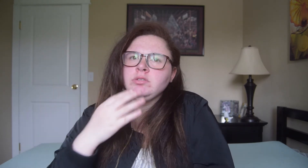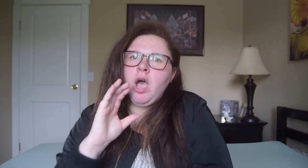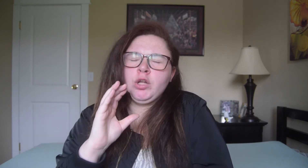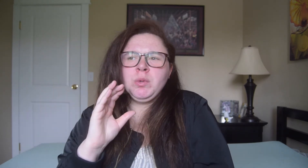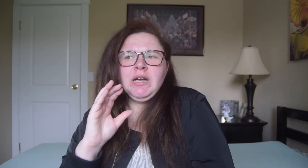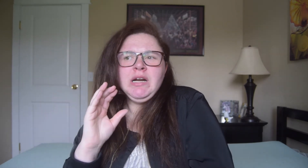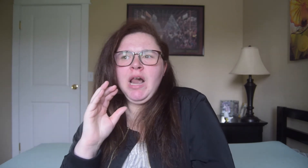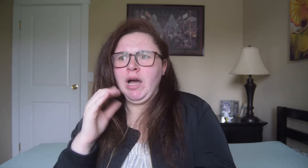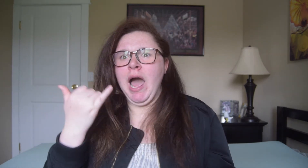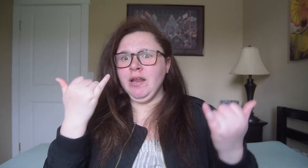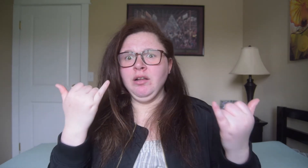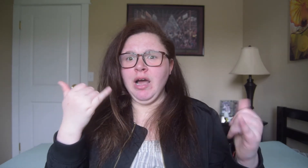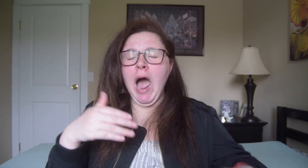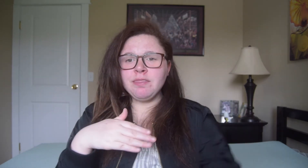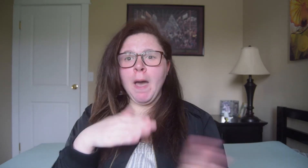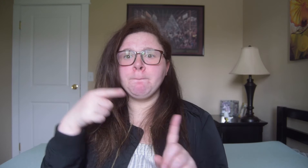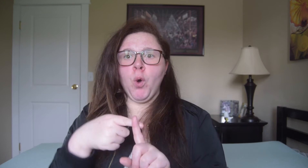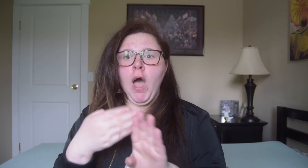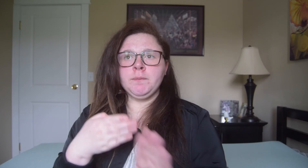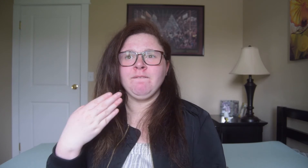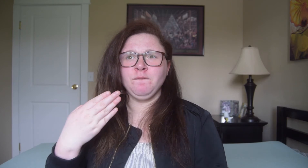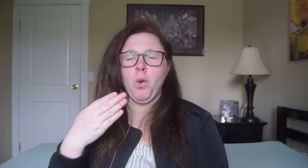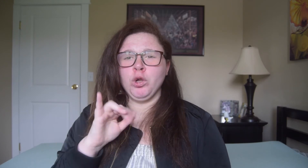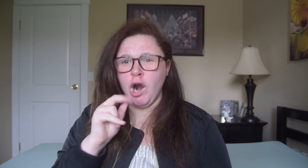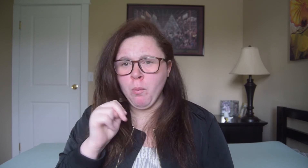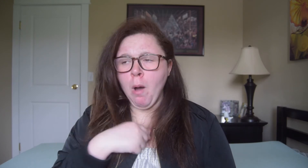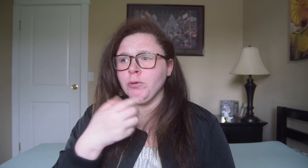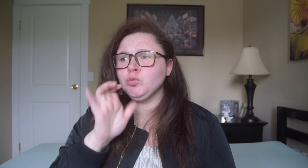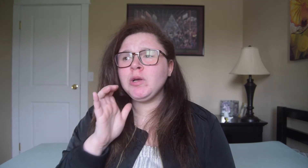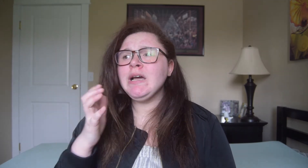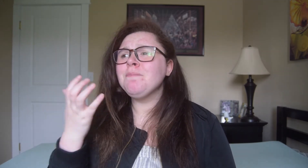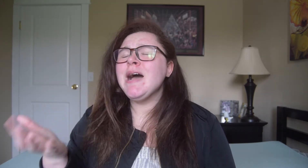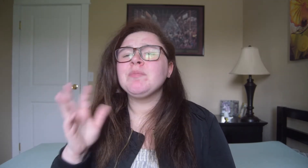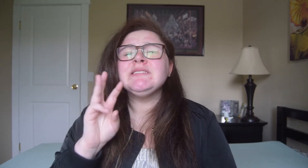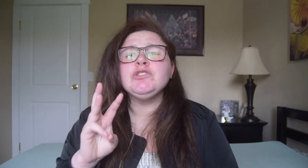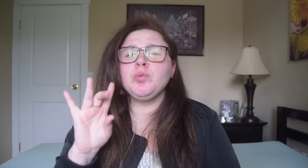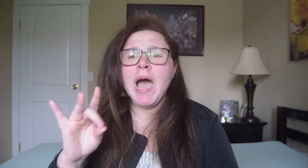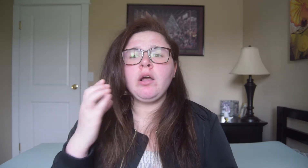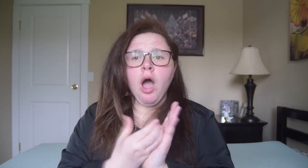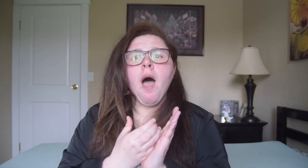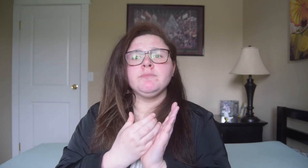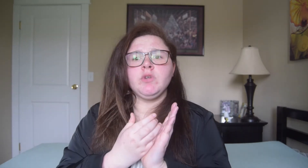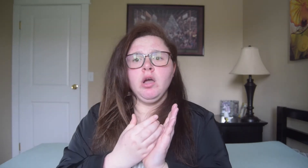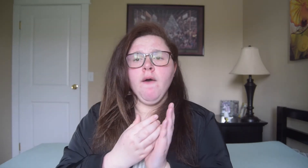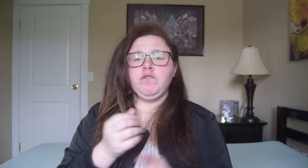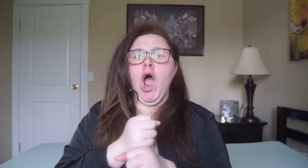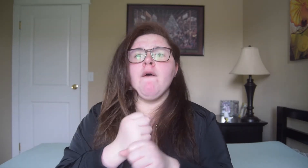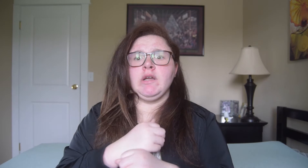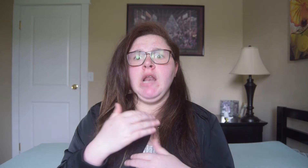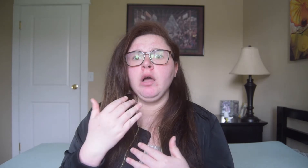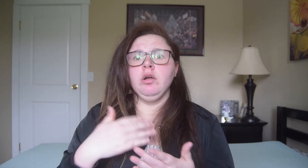At the point before recent January, I was drinking about 6-8 cups of coffee